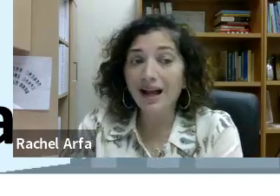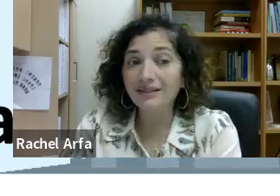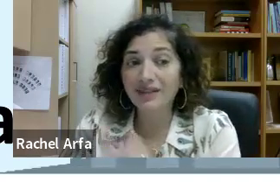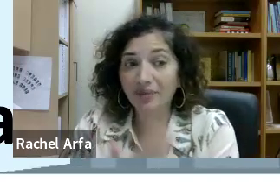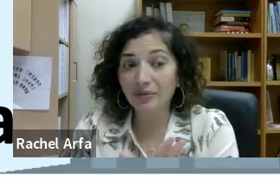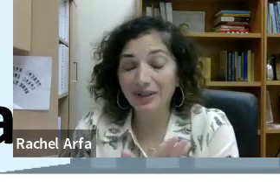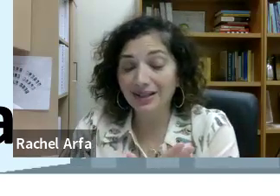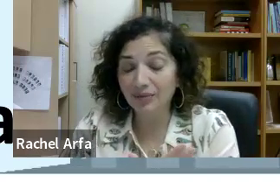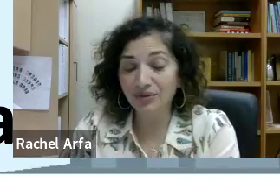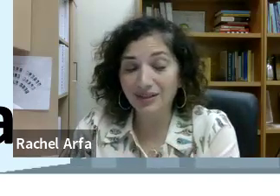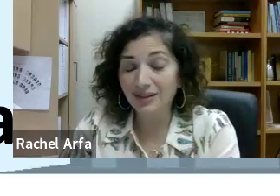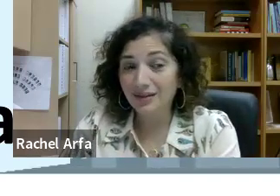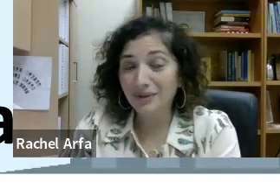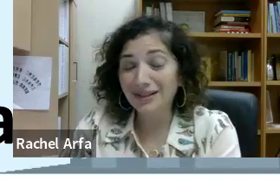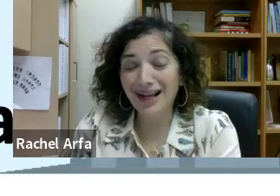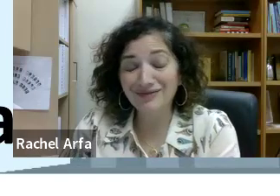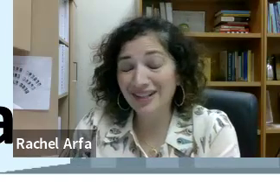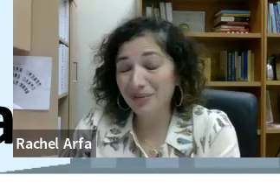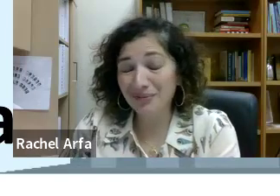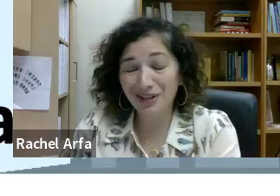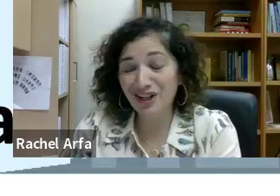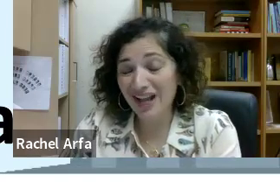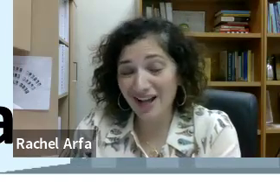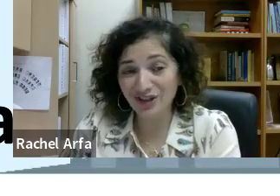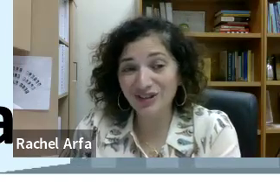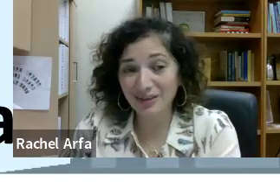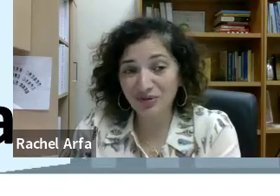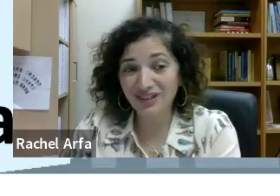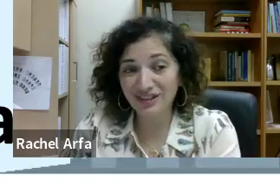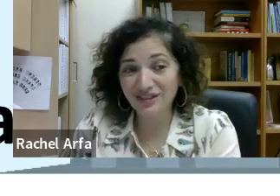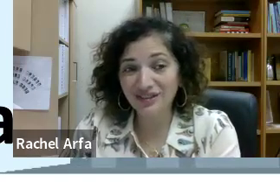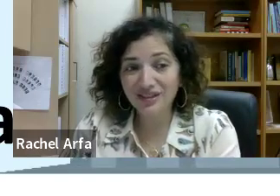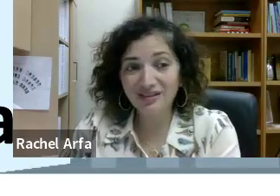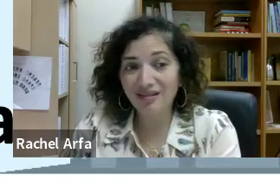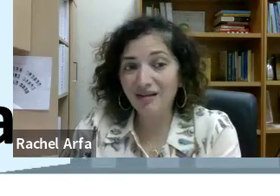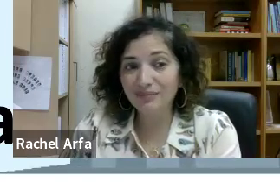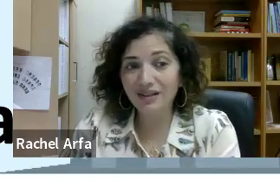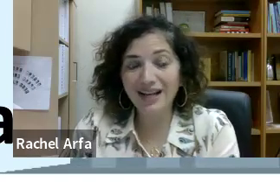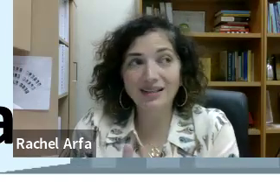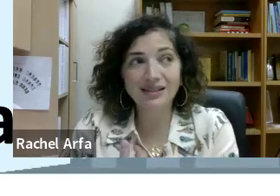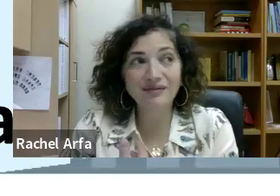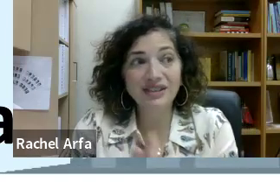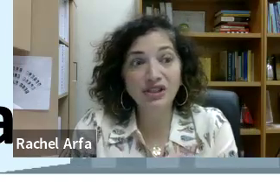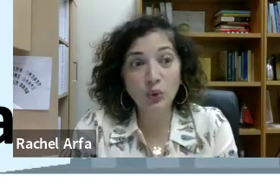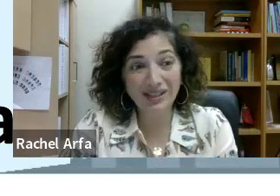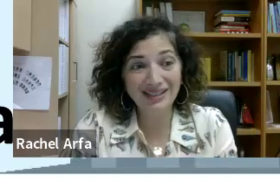A lot of Deaf people can lip read, but a lot of people are not good lip readers. And if it's